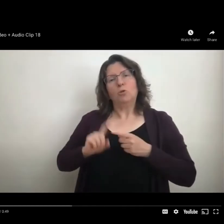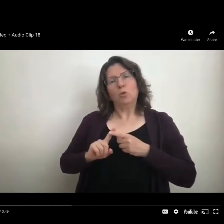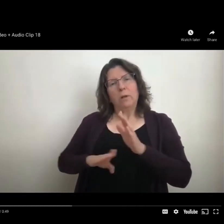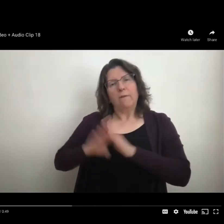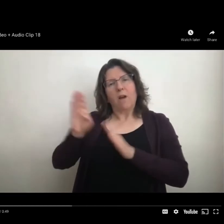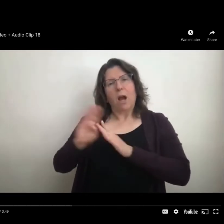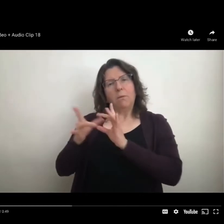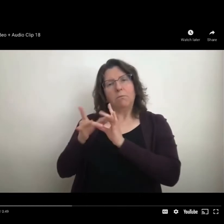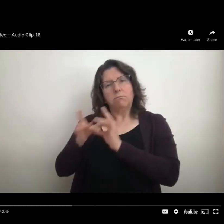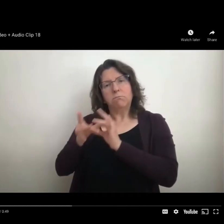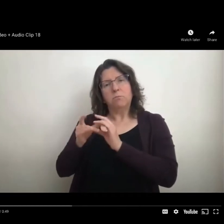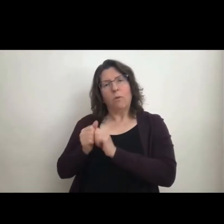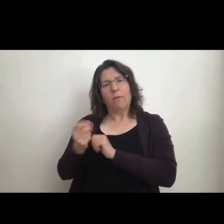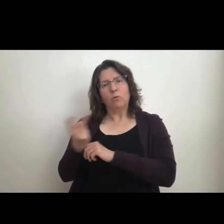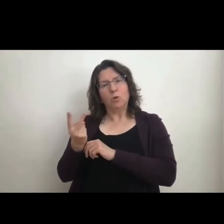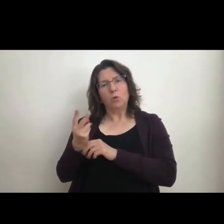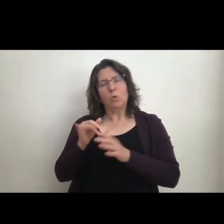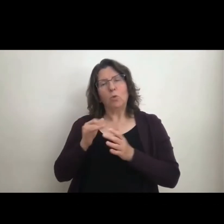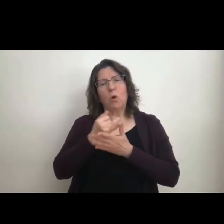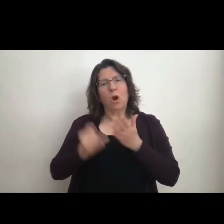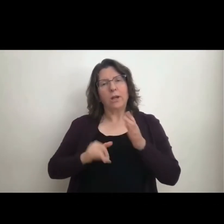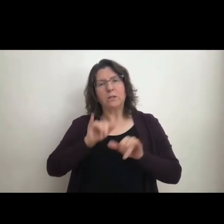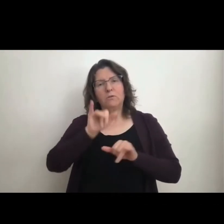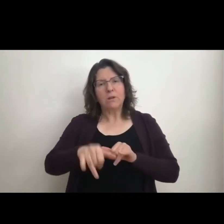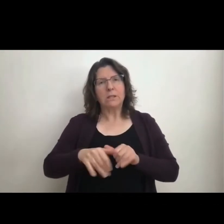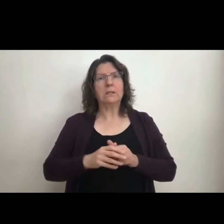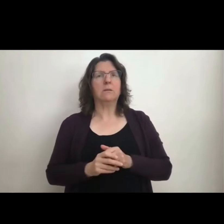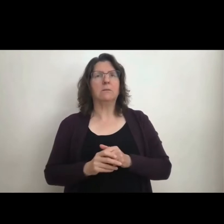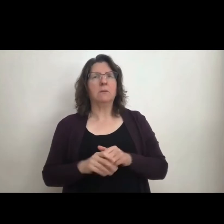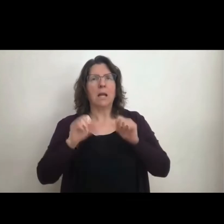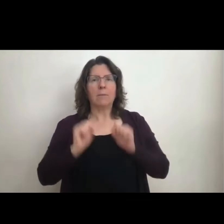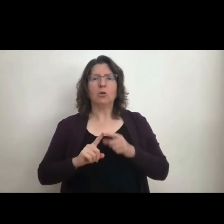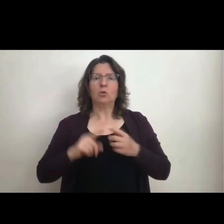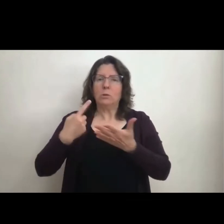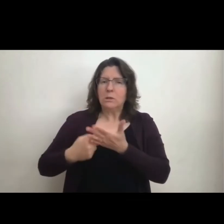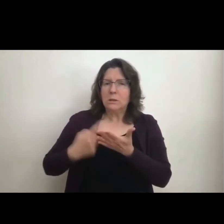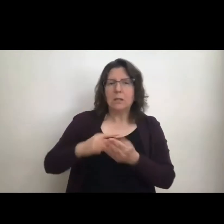I was able to establish a solid rapport with the two artists-in-residence.